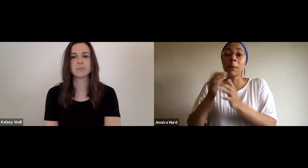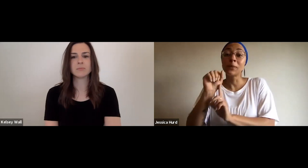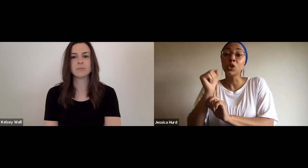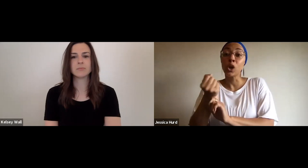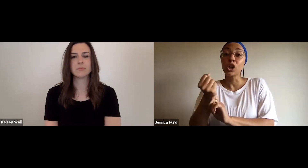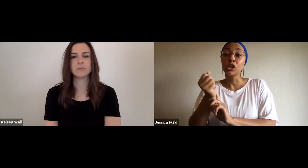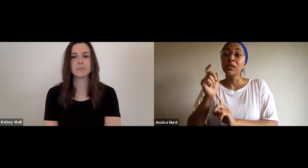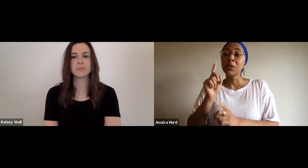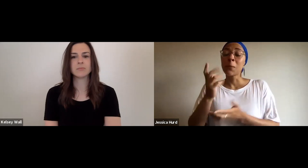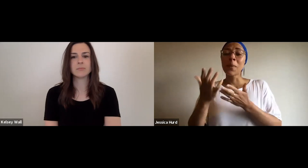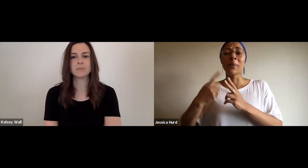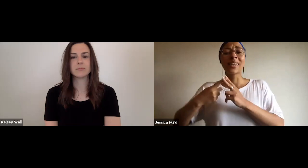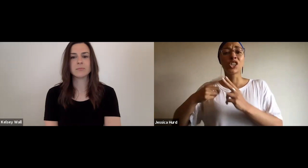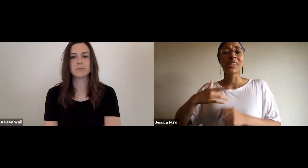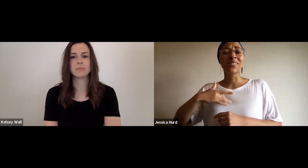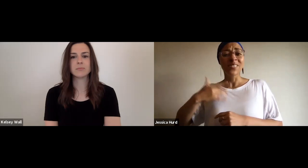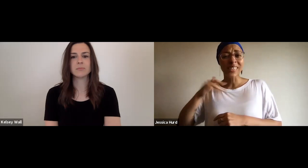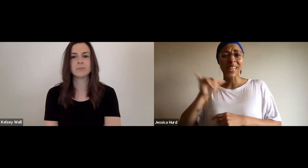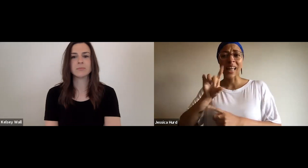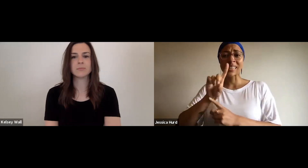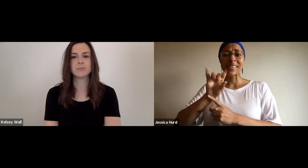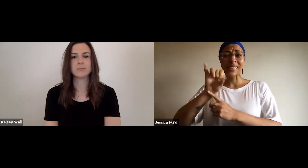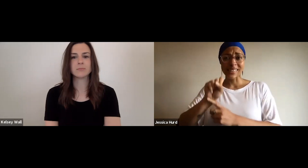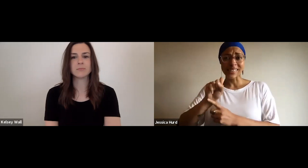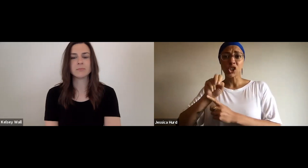and how we see things in a situation.